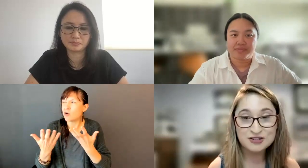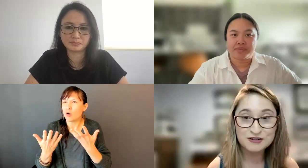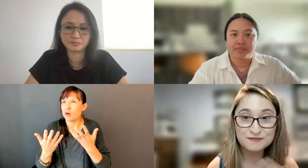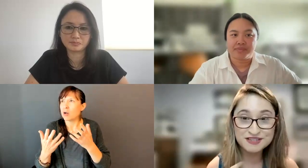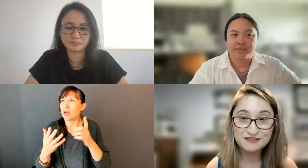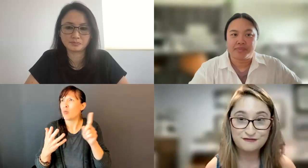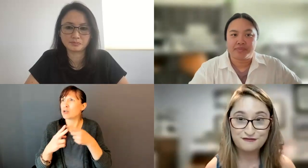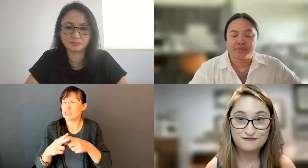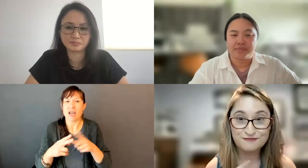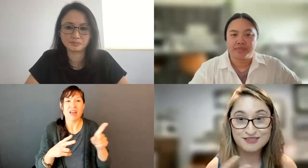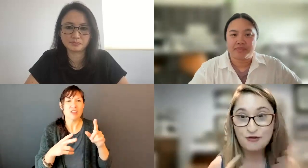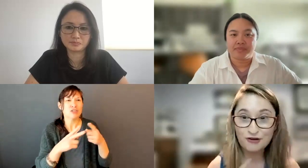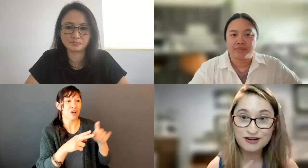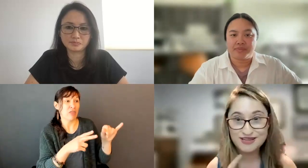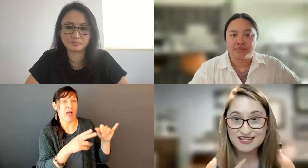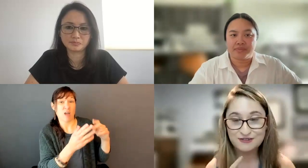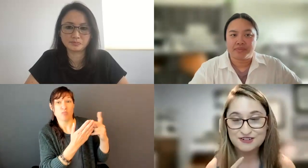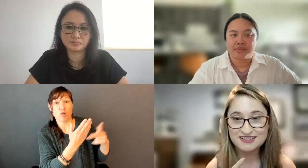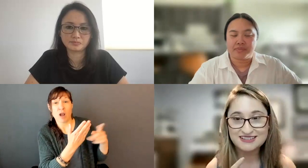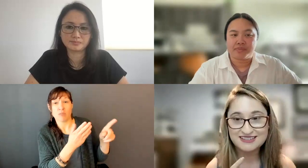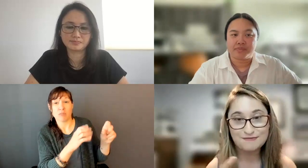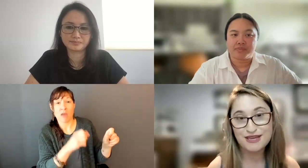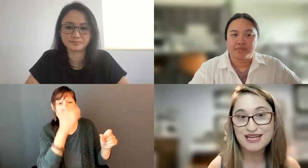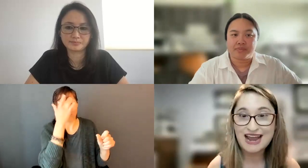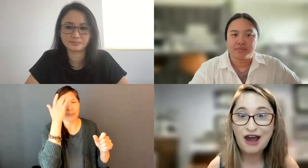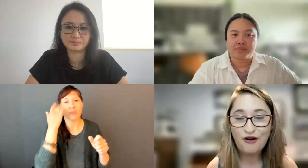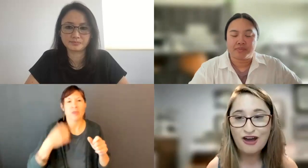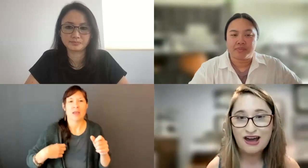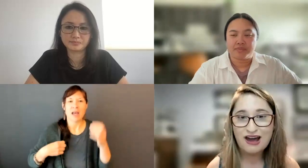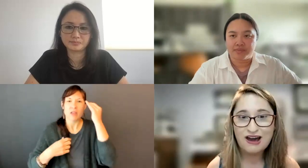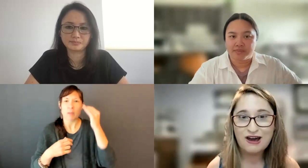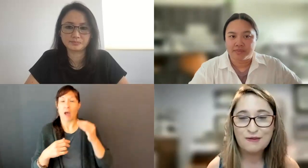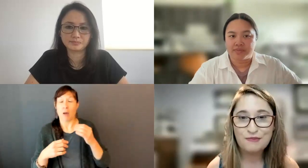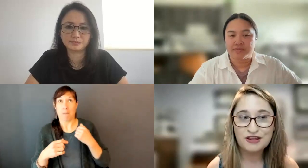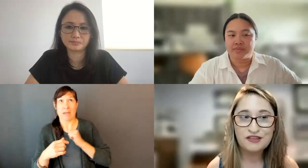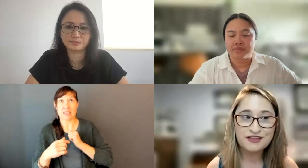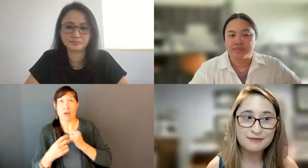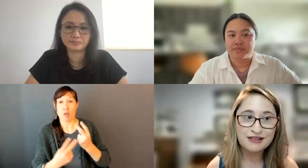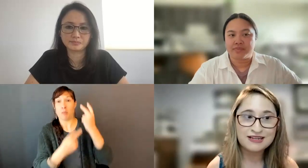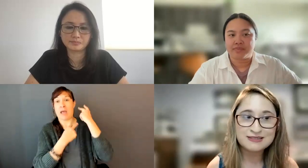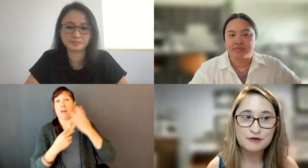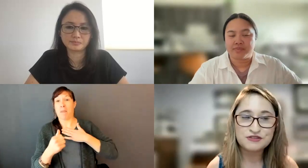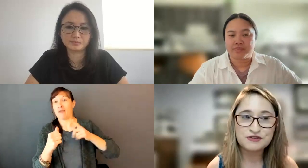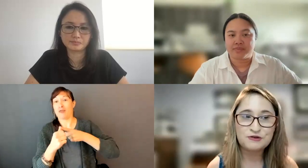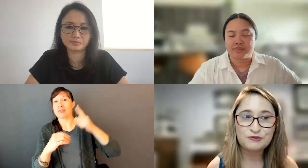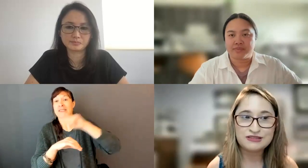In terms of day one, me versus me now, one of the things that Melody spoke to